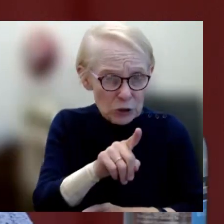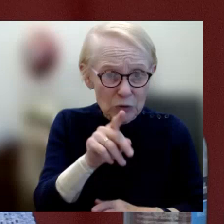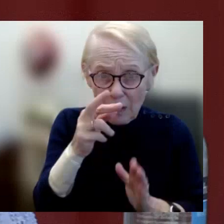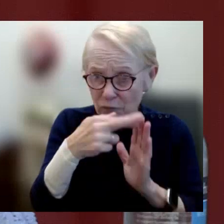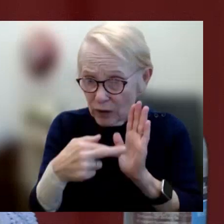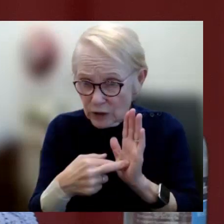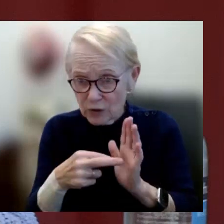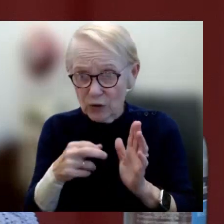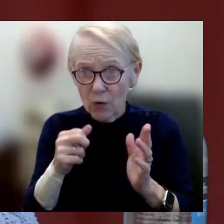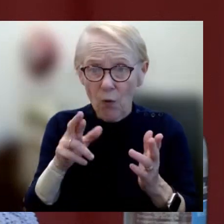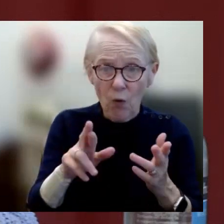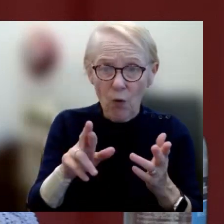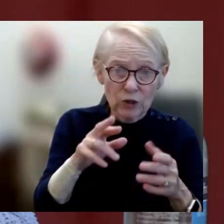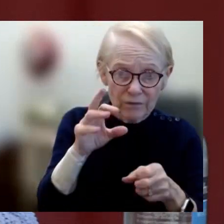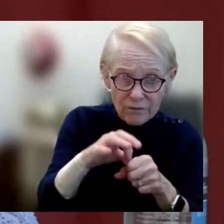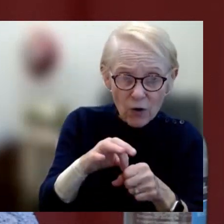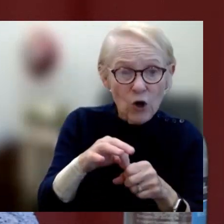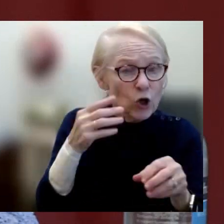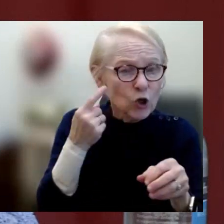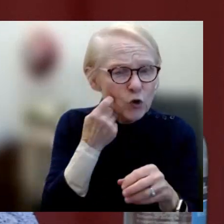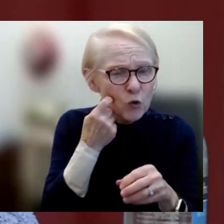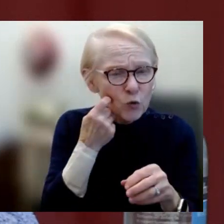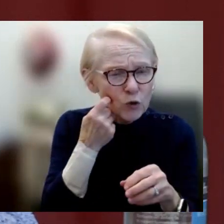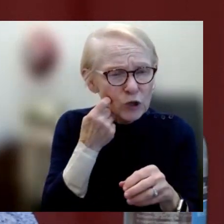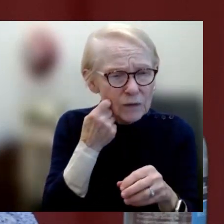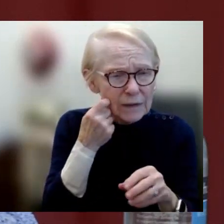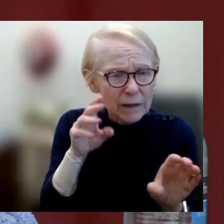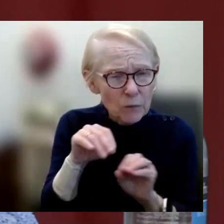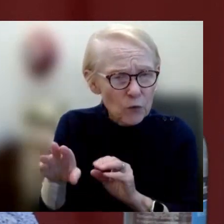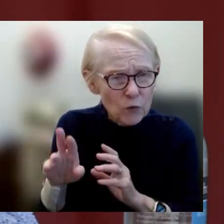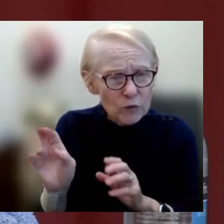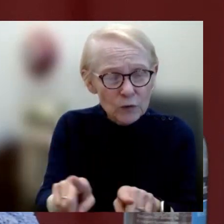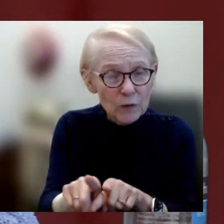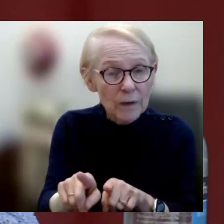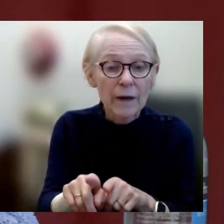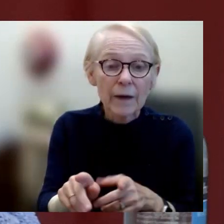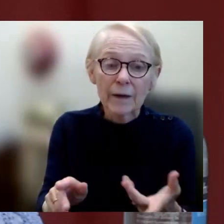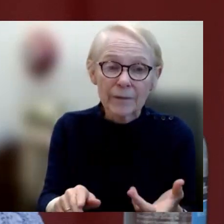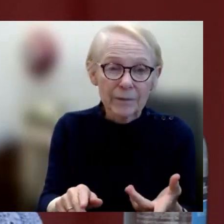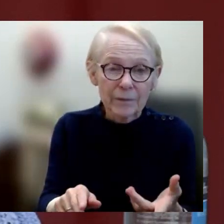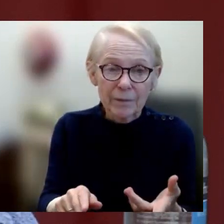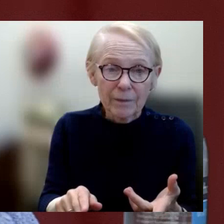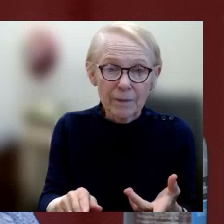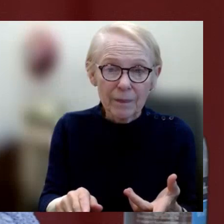maybe you've moved recently and you're thinking to yourself did I ever change that that's the perfect